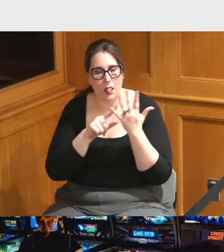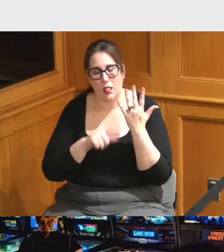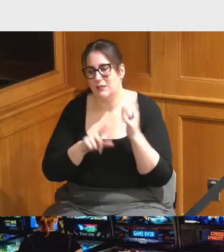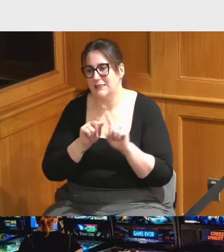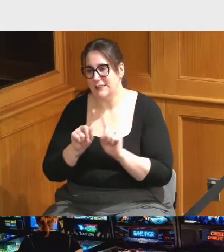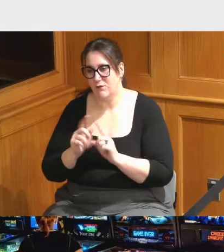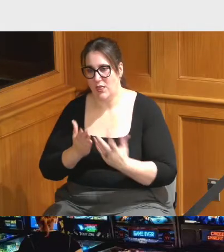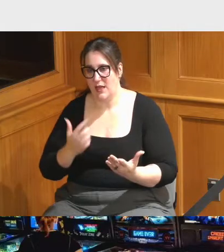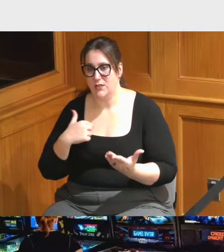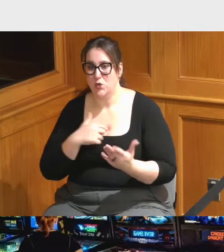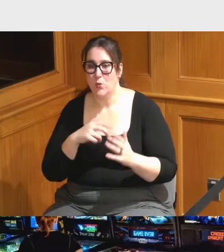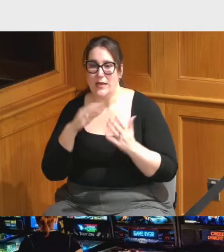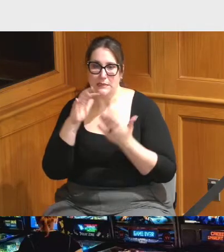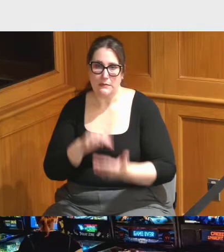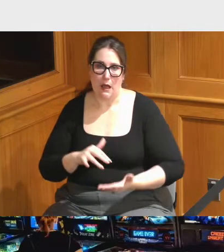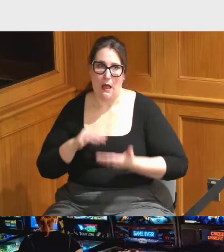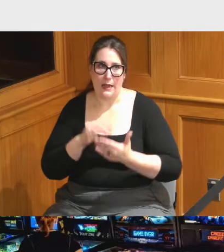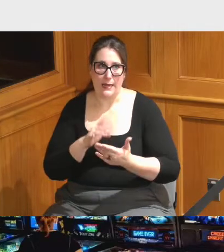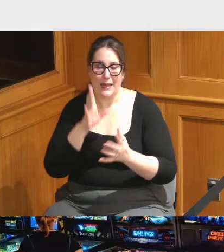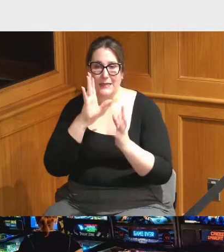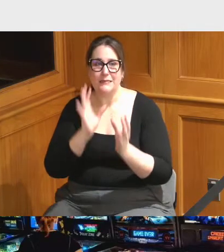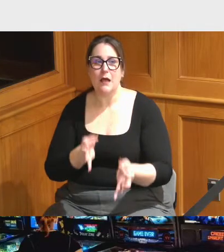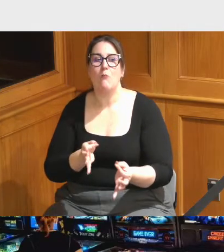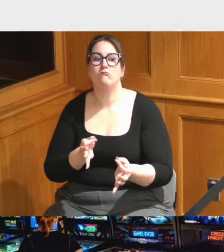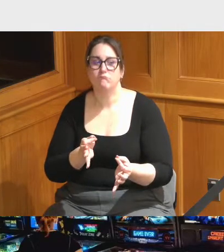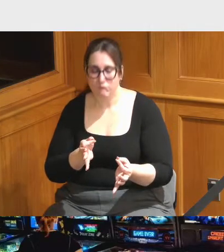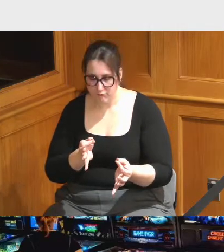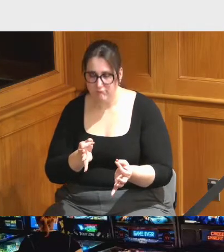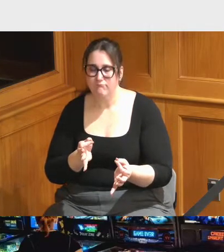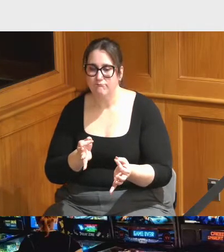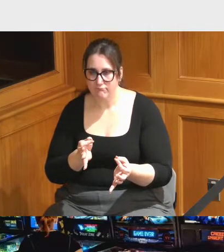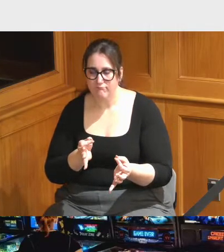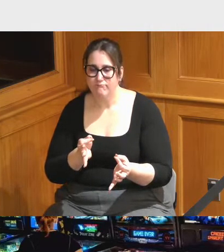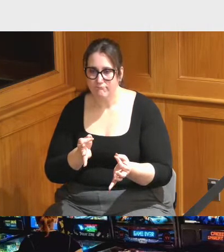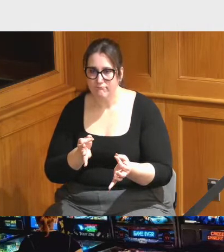geographies. And we ultimately after reviewing the supply, understanding some of the changing